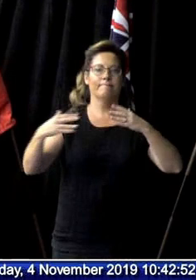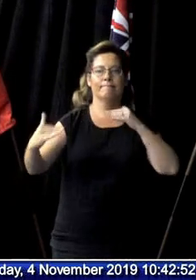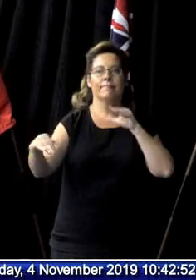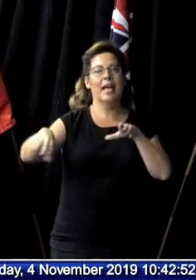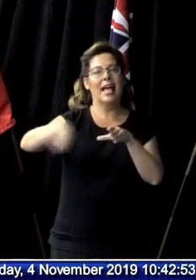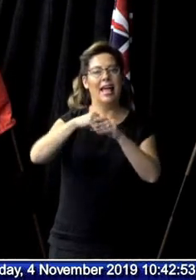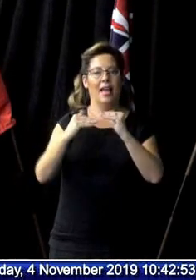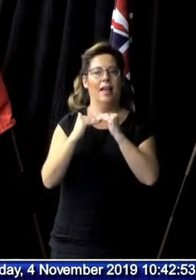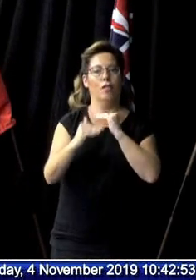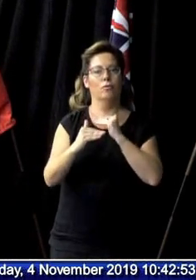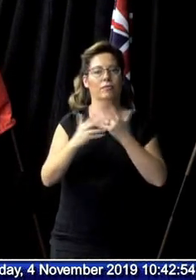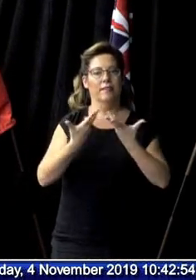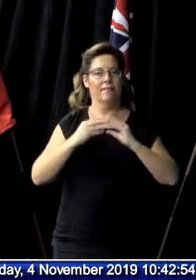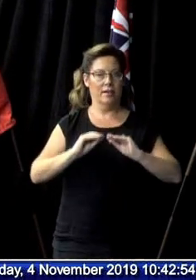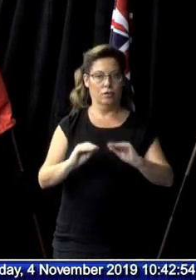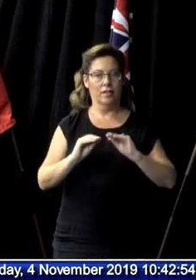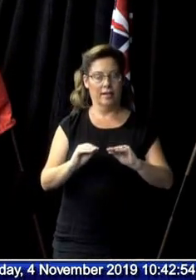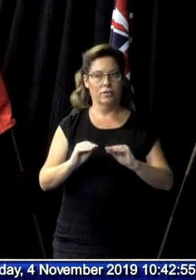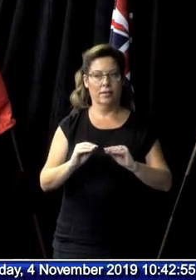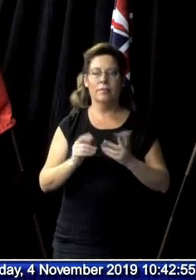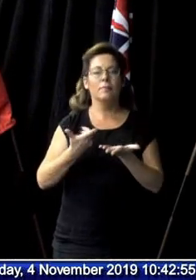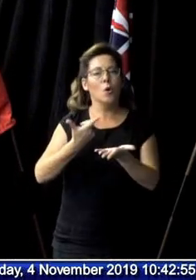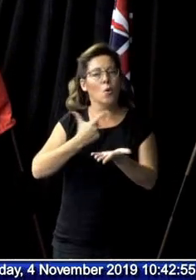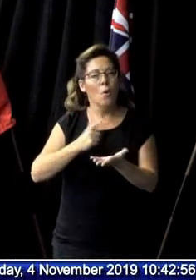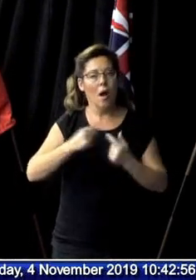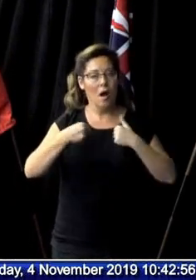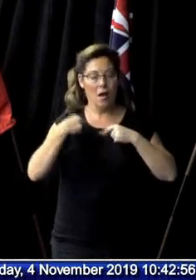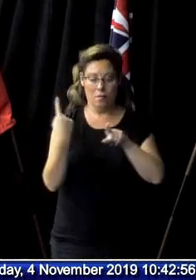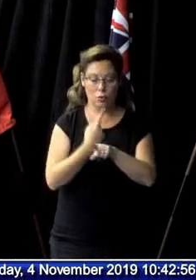The reason for referring to these matters is that the policy issues confronting us